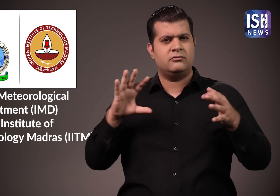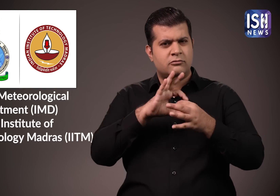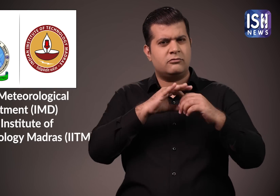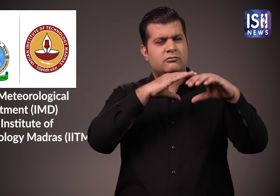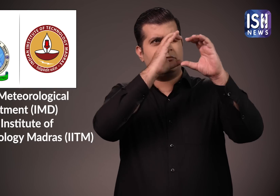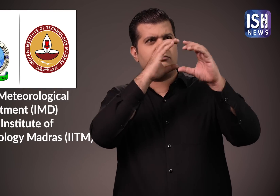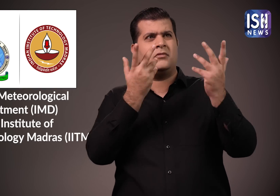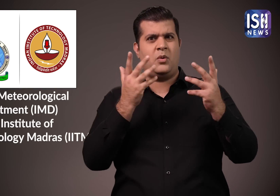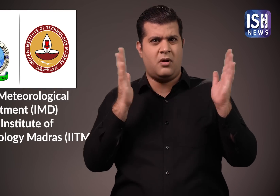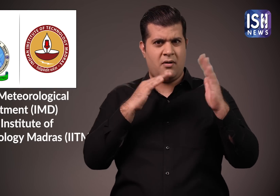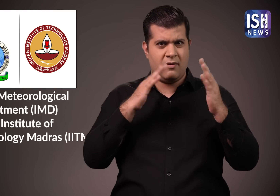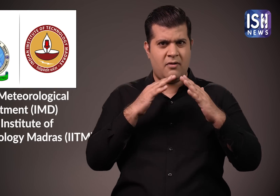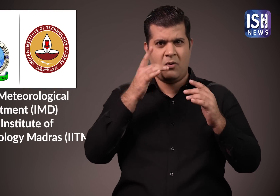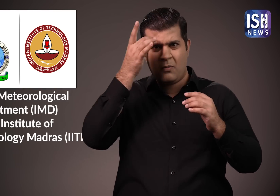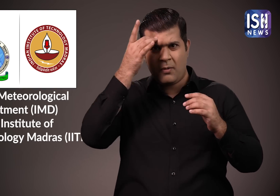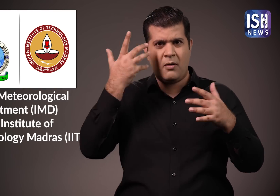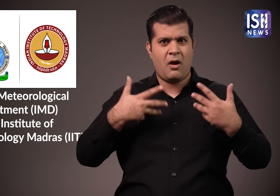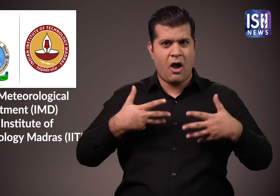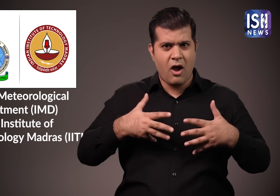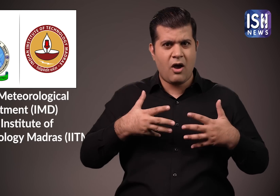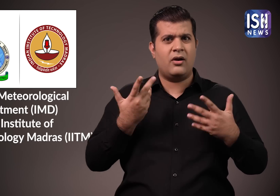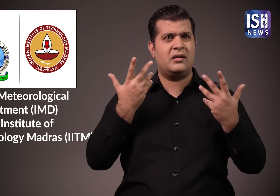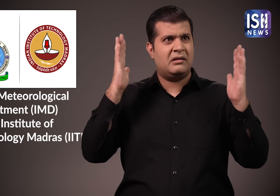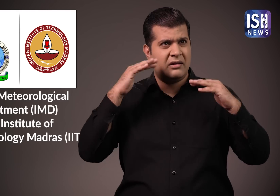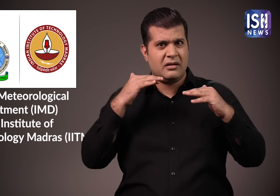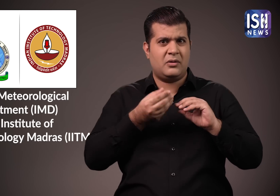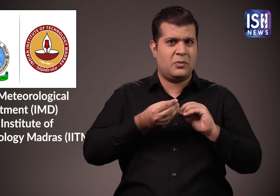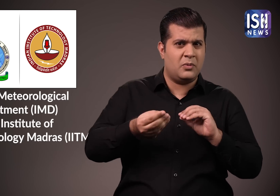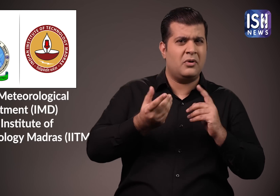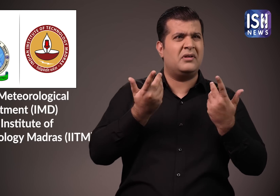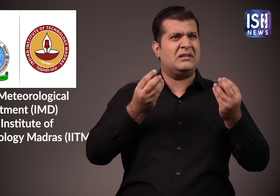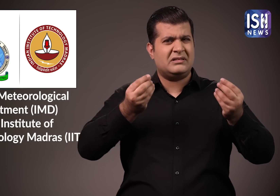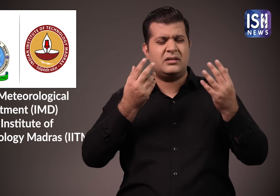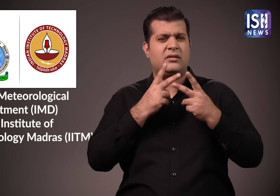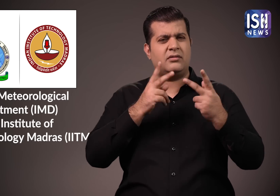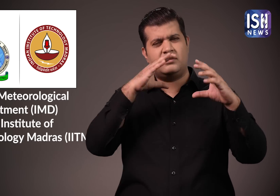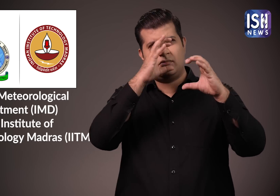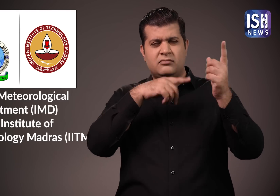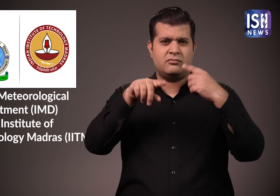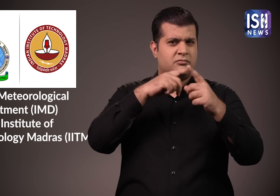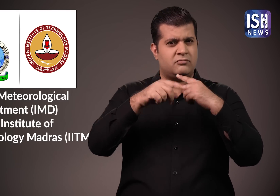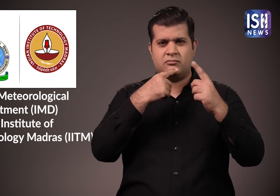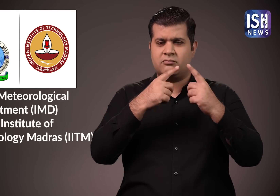to discuss Delhi’s air quality measurements, meteorological conditions, etc.